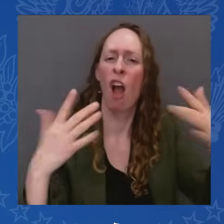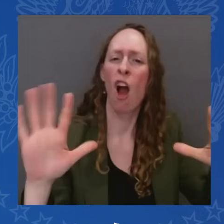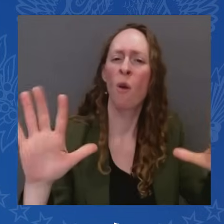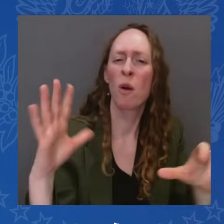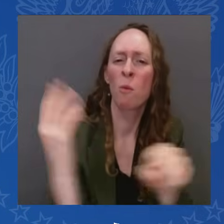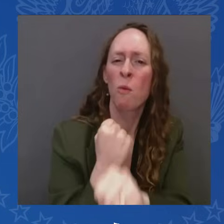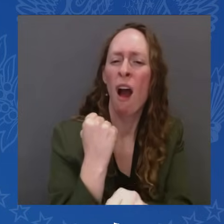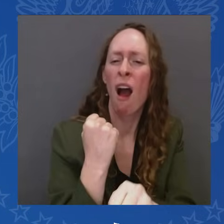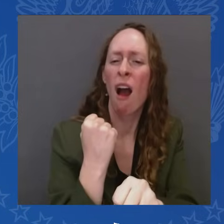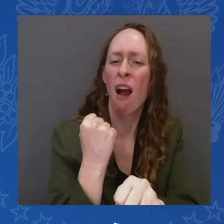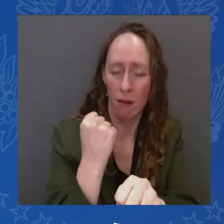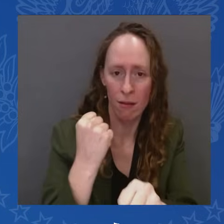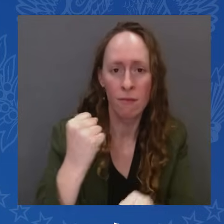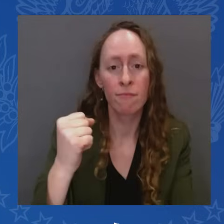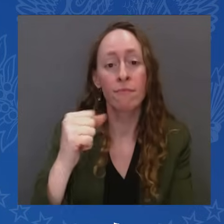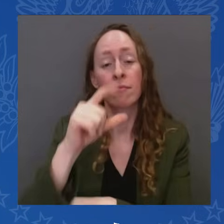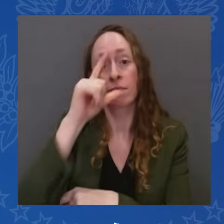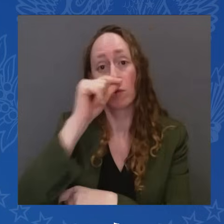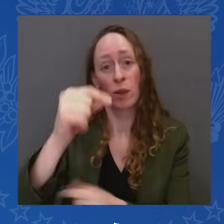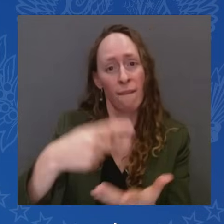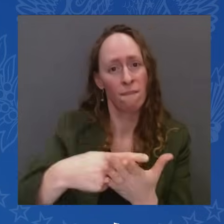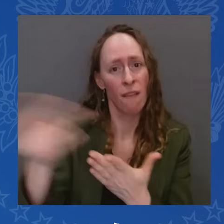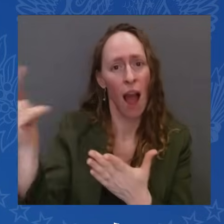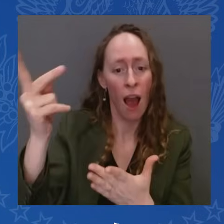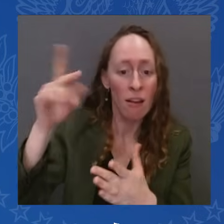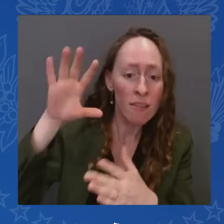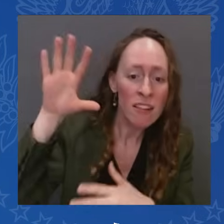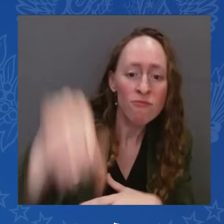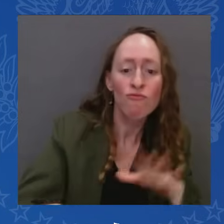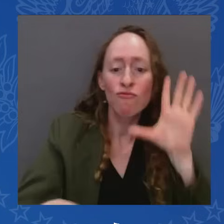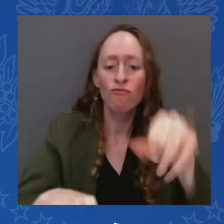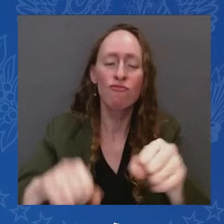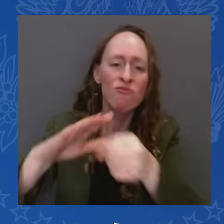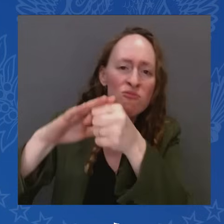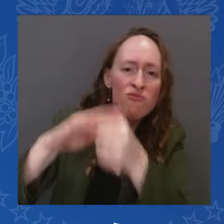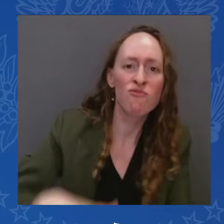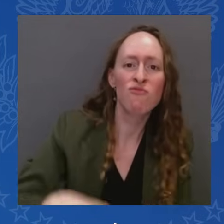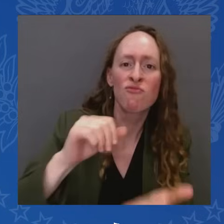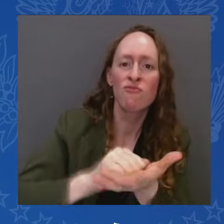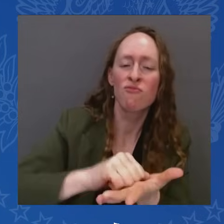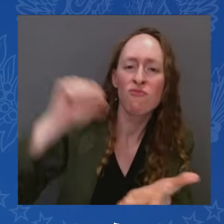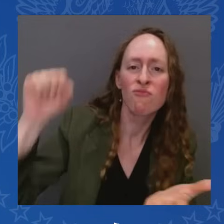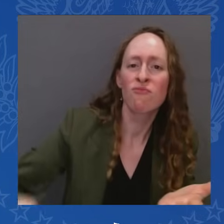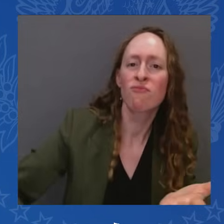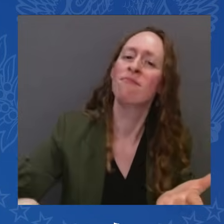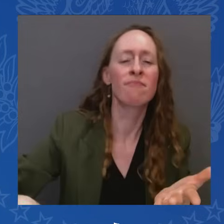Putin's will at every turn, backed by the strong and unwavering support of the United States